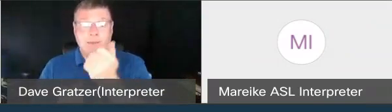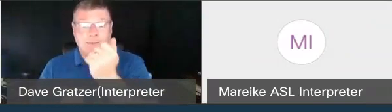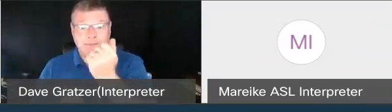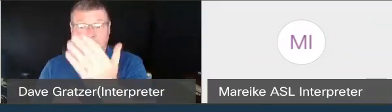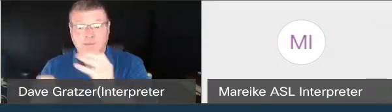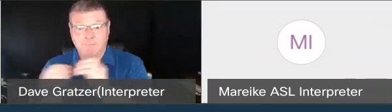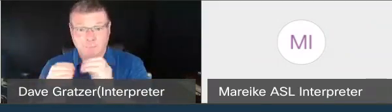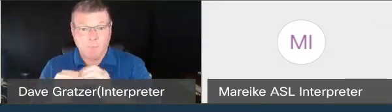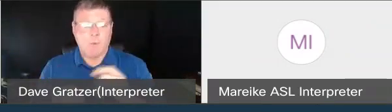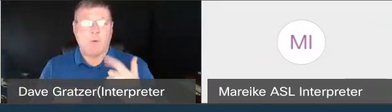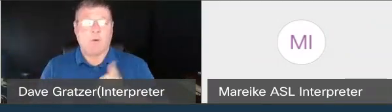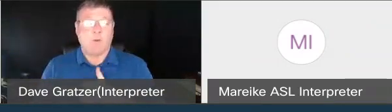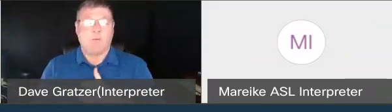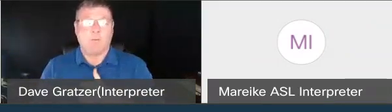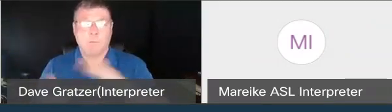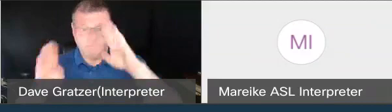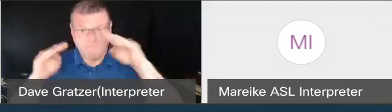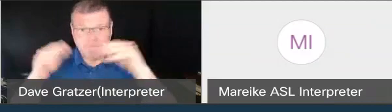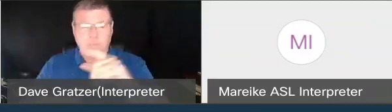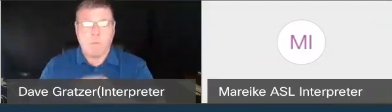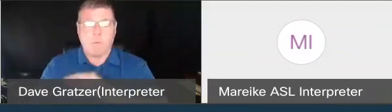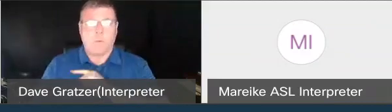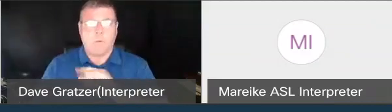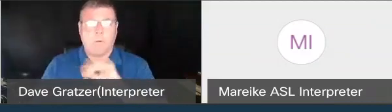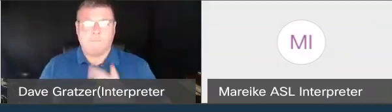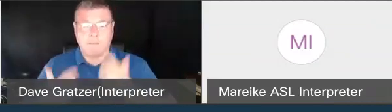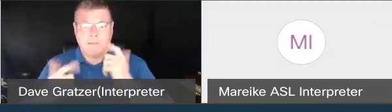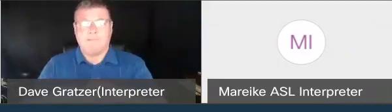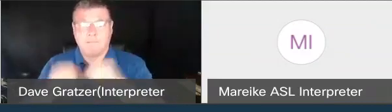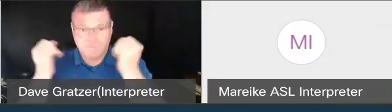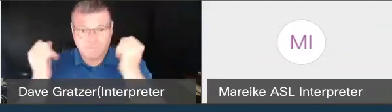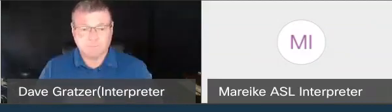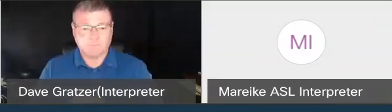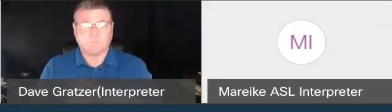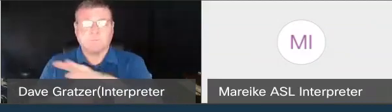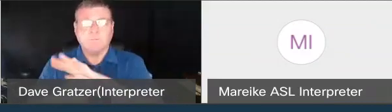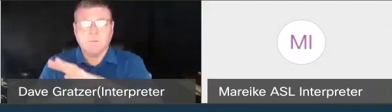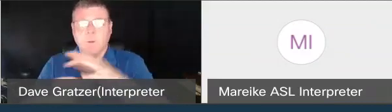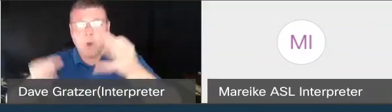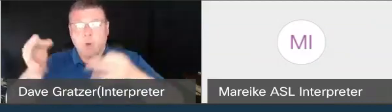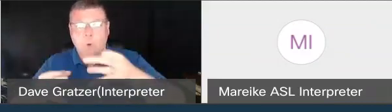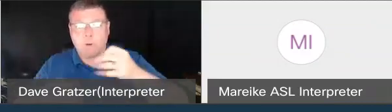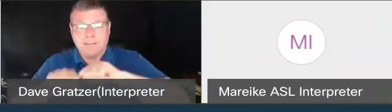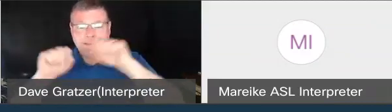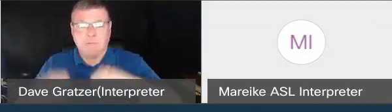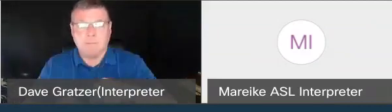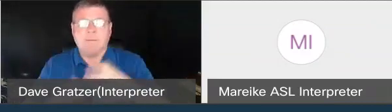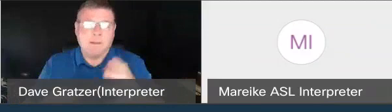we focused on quality-of-life violations, or as the local court system would have labeled as street-level crimes.